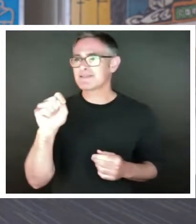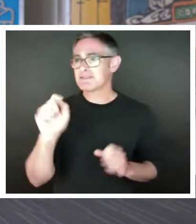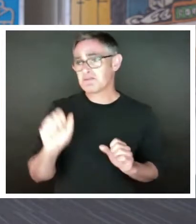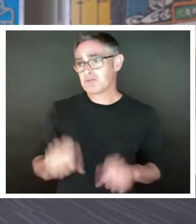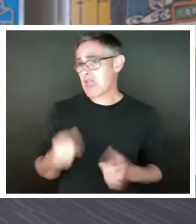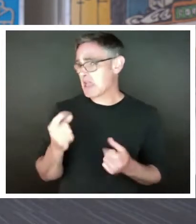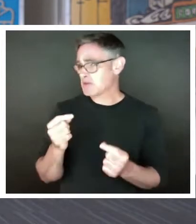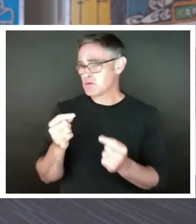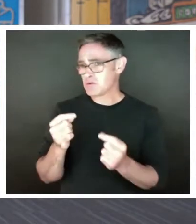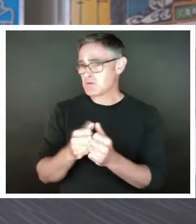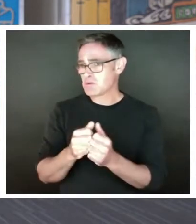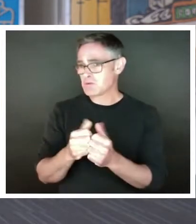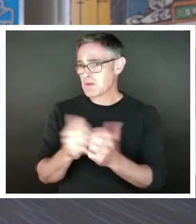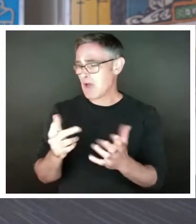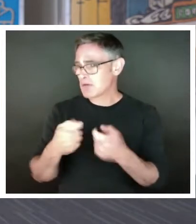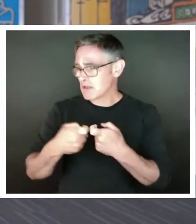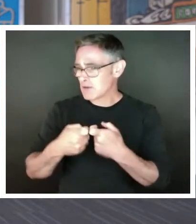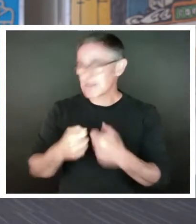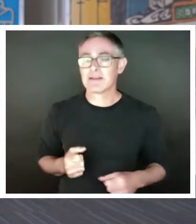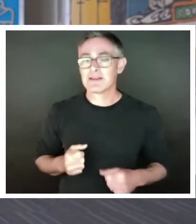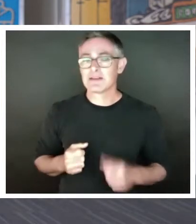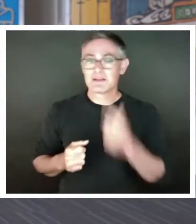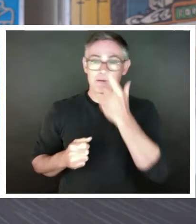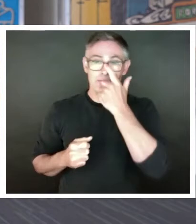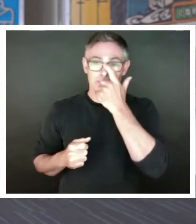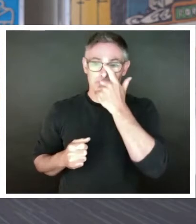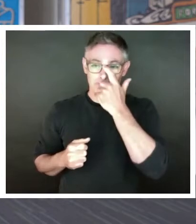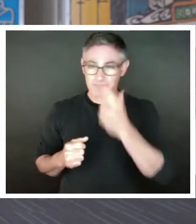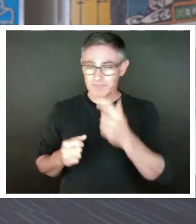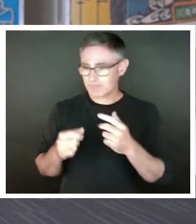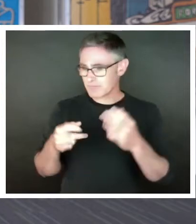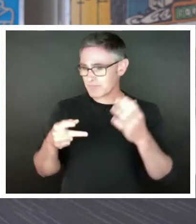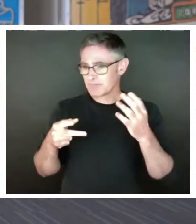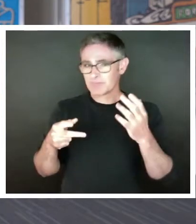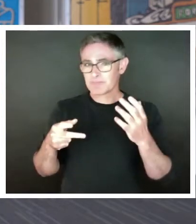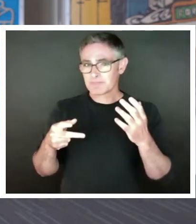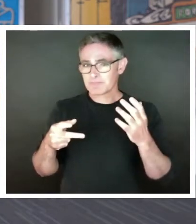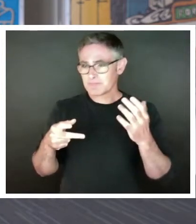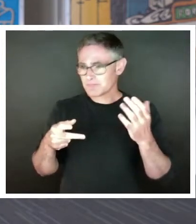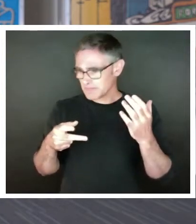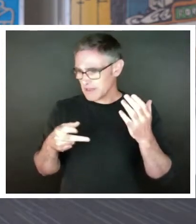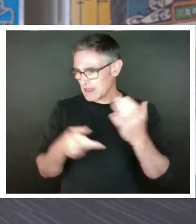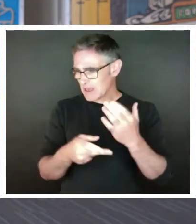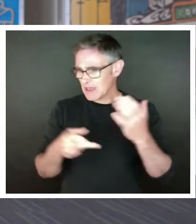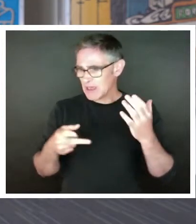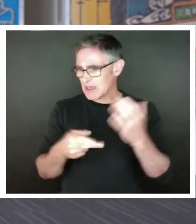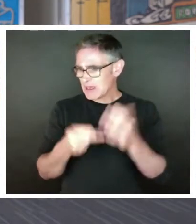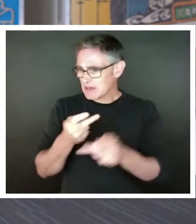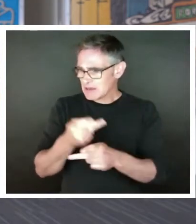Arranging flowers stems is not necessarily a common prelude to working in a stem field.